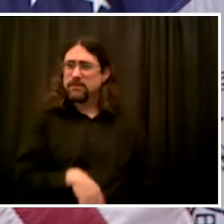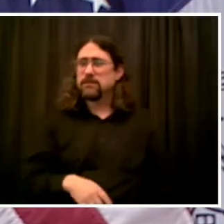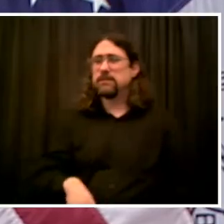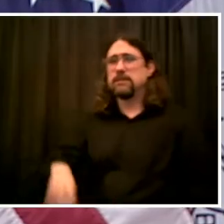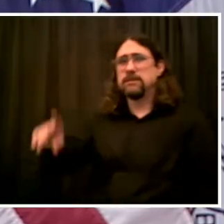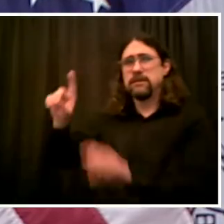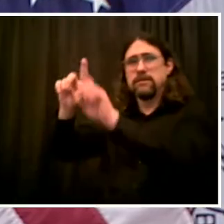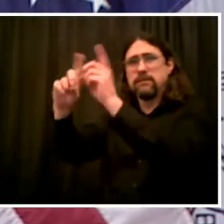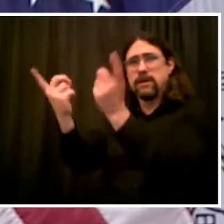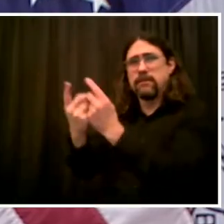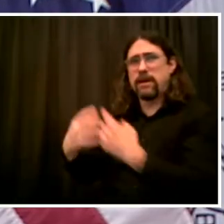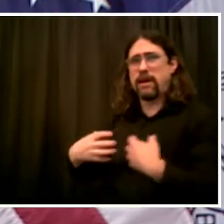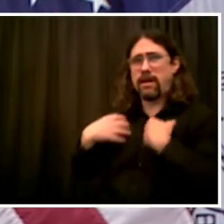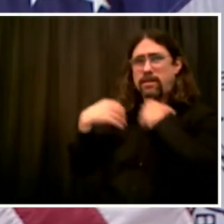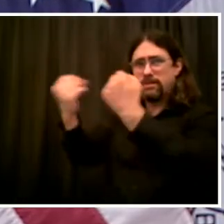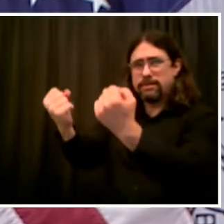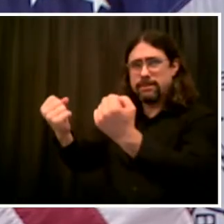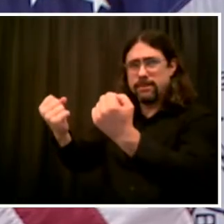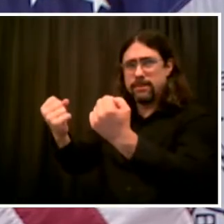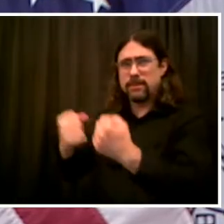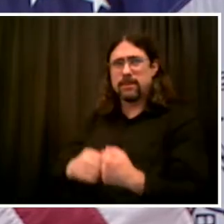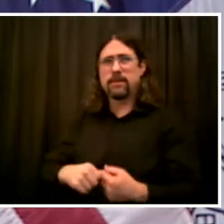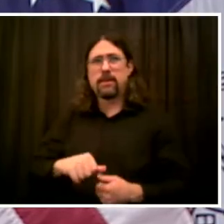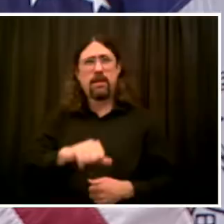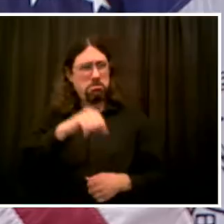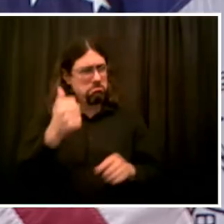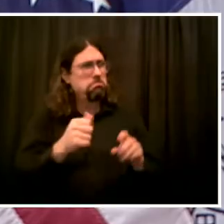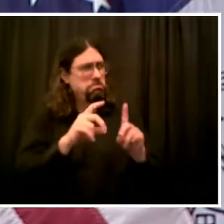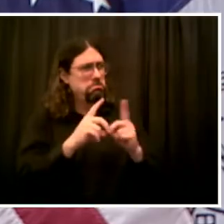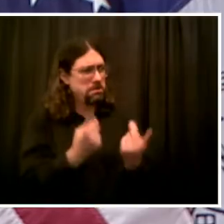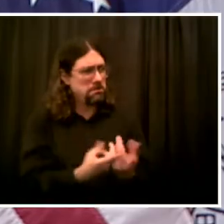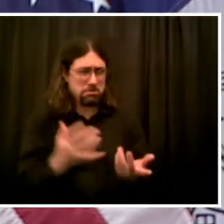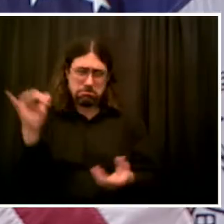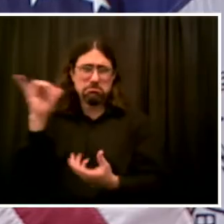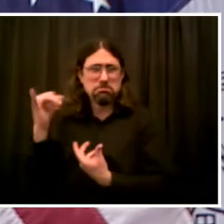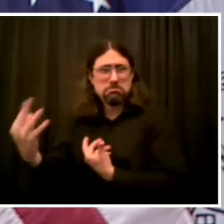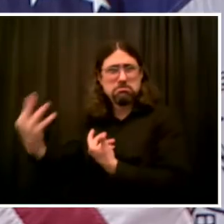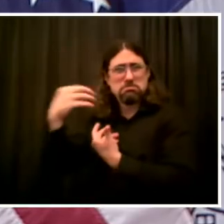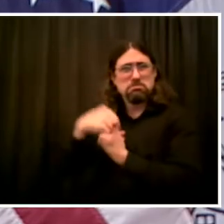THE WORK OF MANY OTHER AGENCIES BECAUSE WE'RE DEPENDING INTENSELY ON DEPARTMENT OF